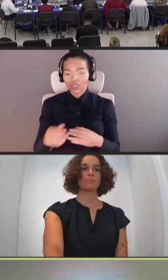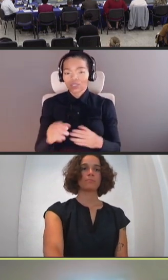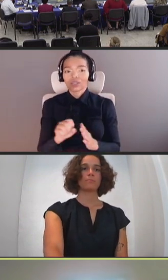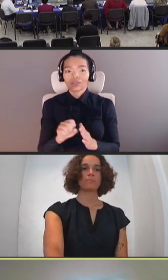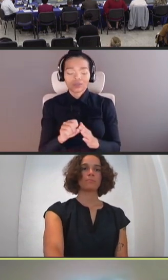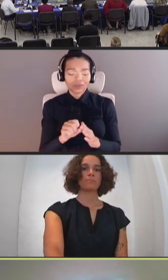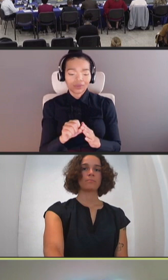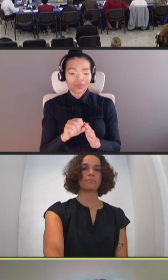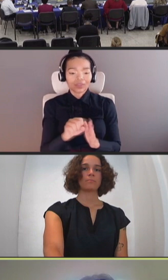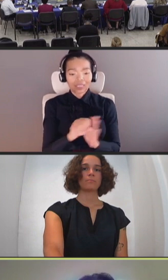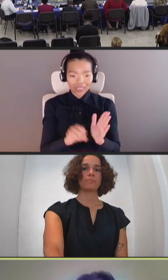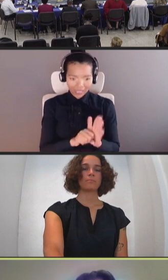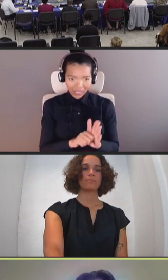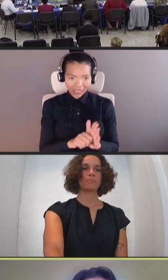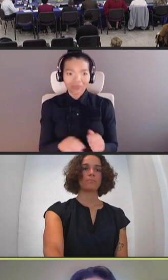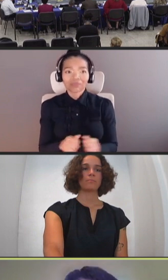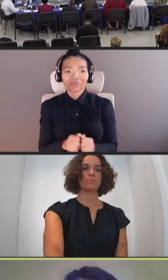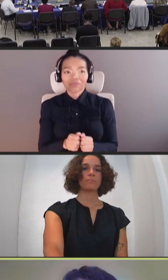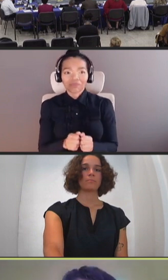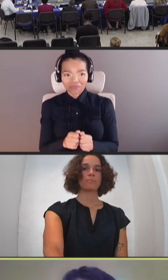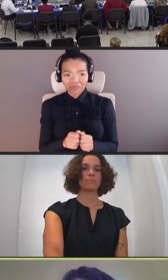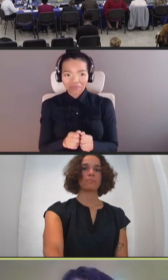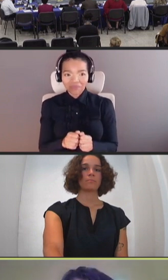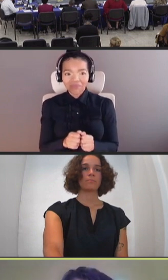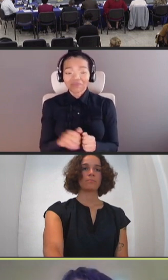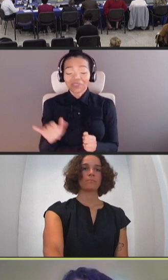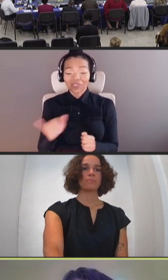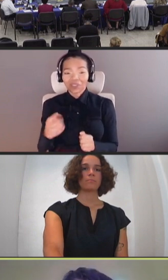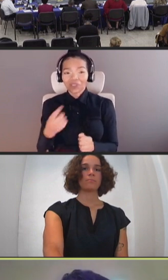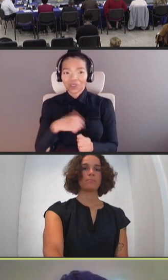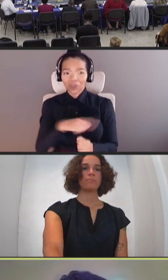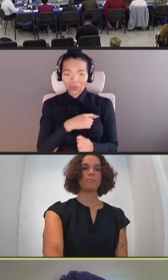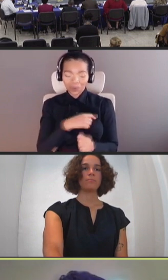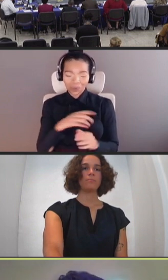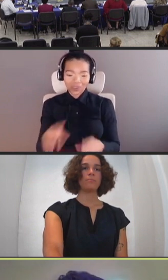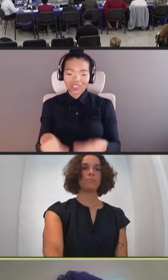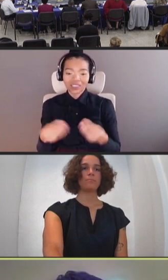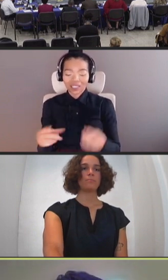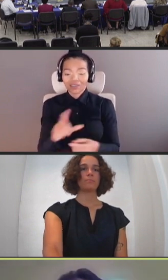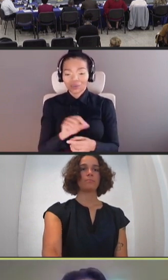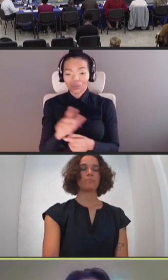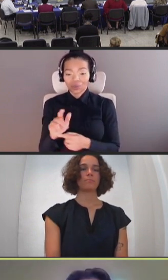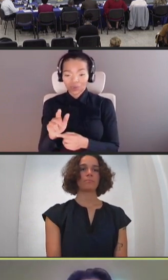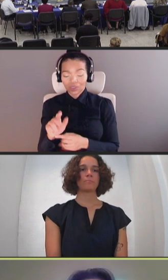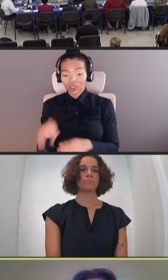In that -- efforts from public health, we have given over -- in 2023, we gave almost